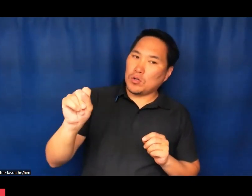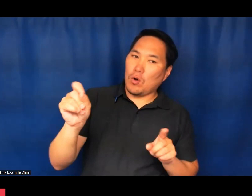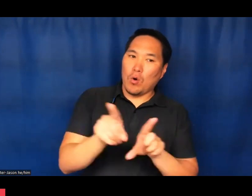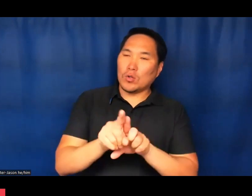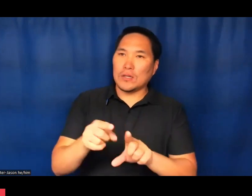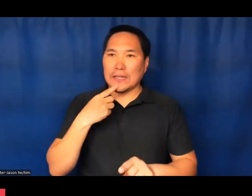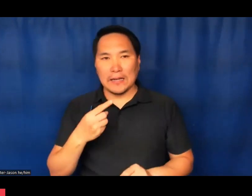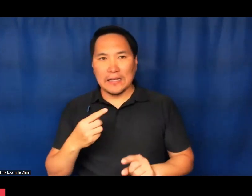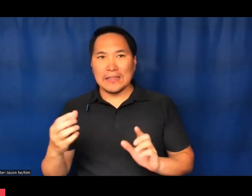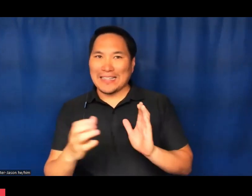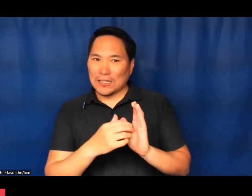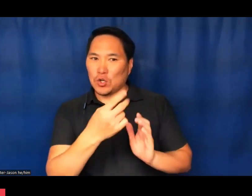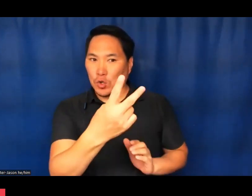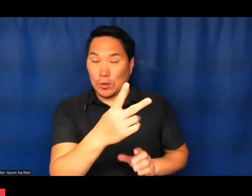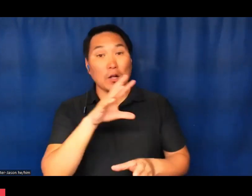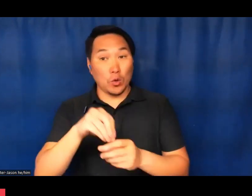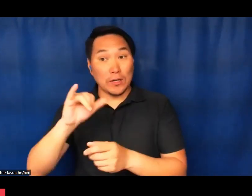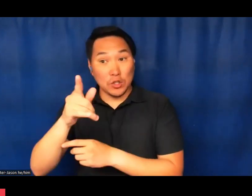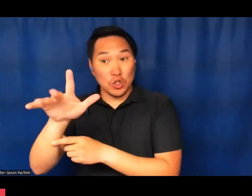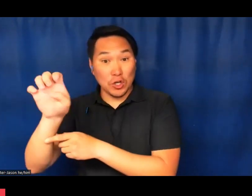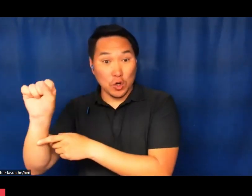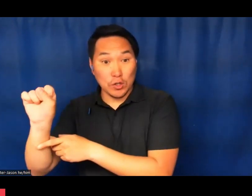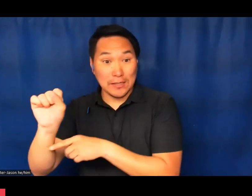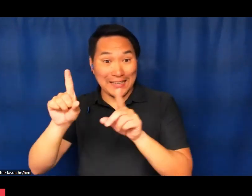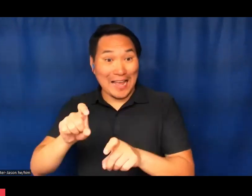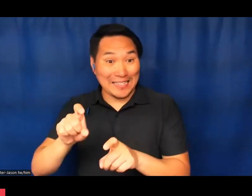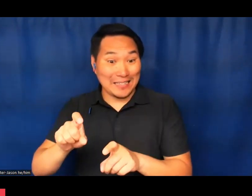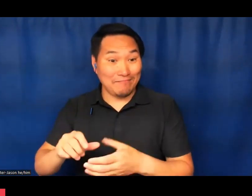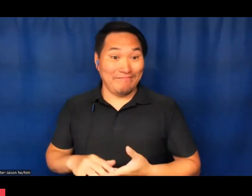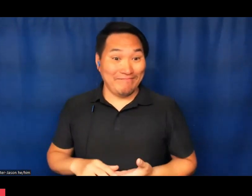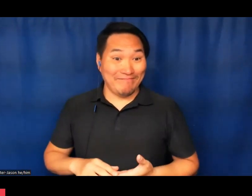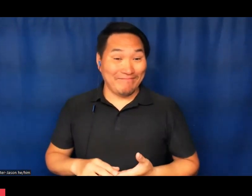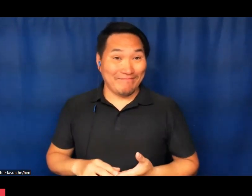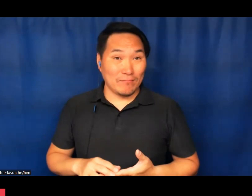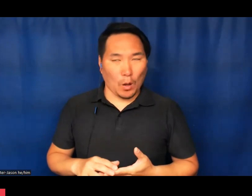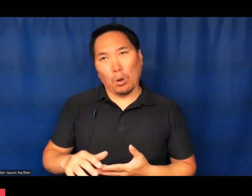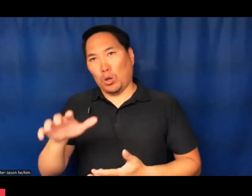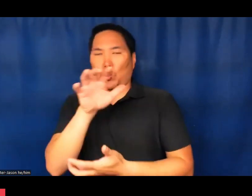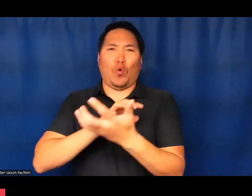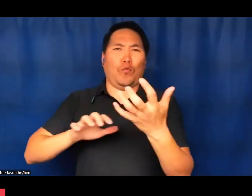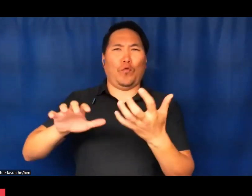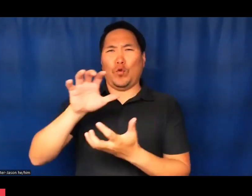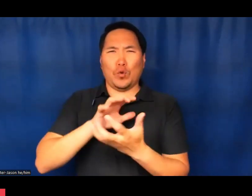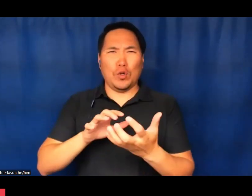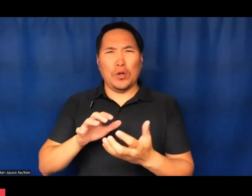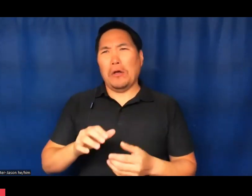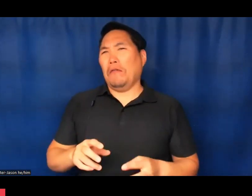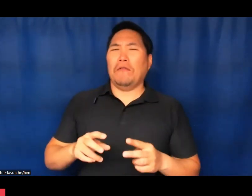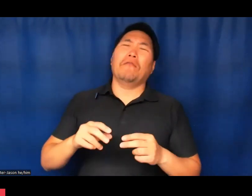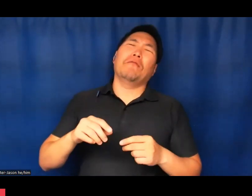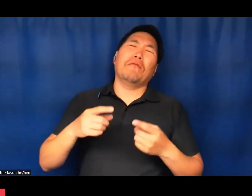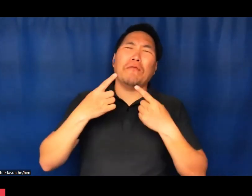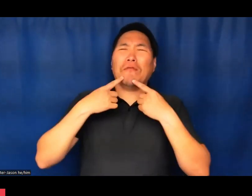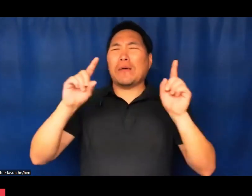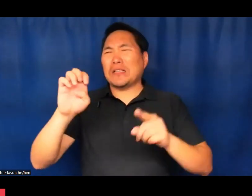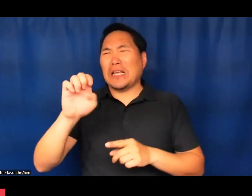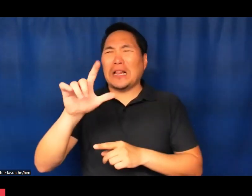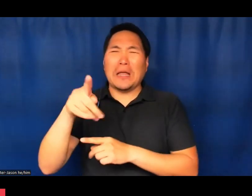2, precedent and jingles test is confusing famously elliptical, hard for judges and practitioners